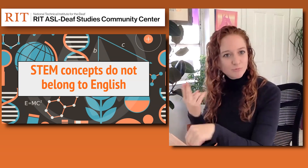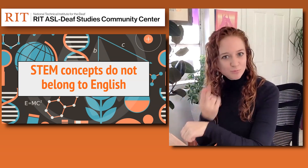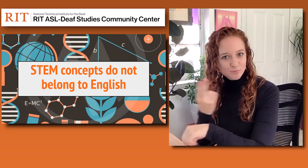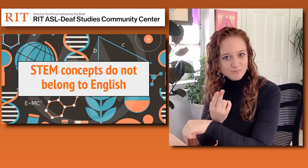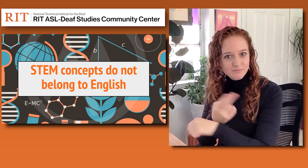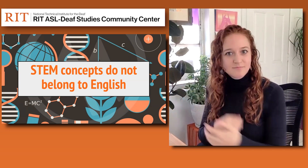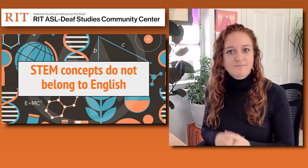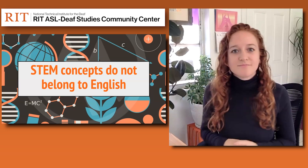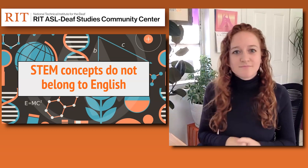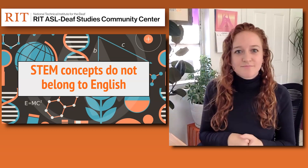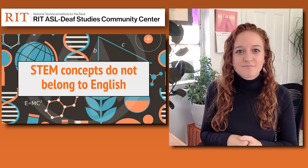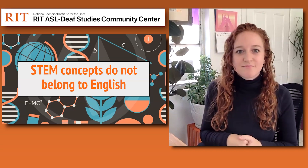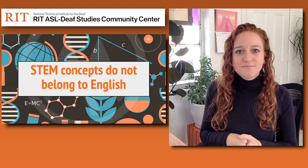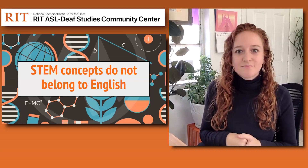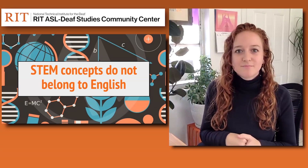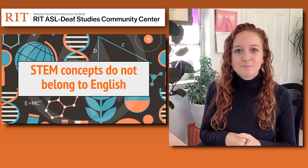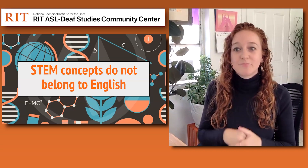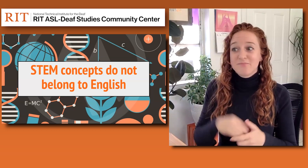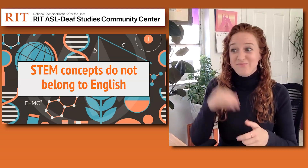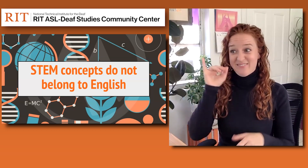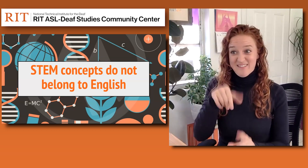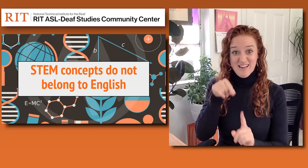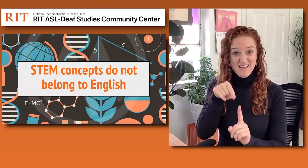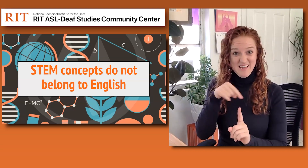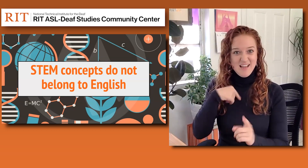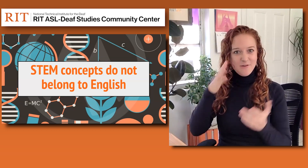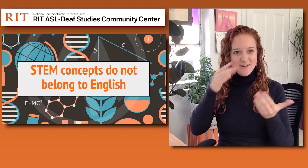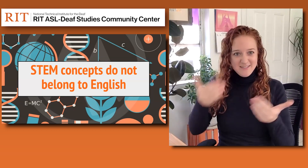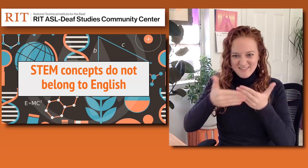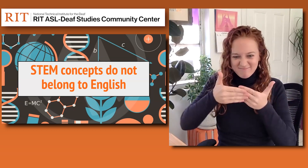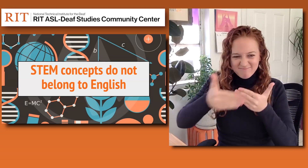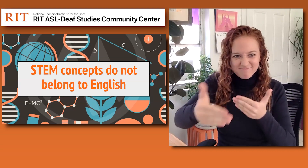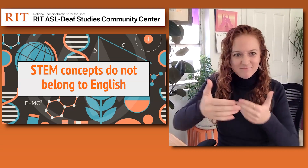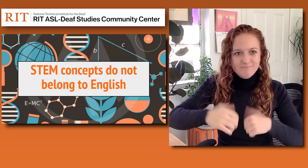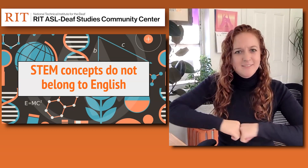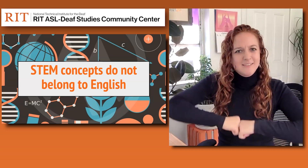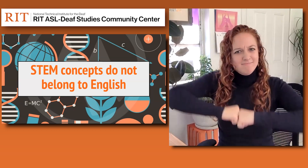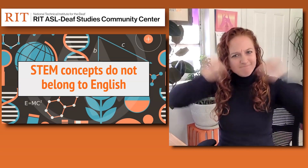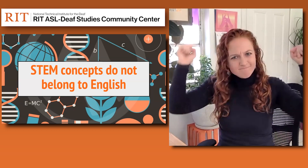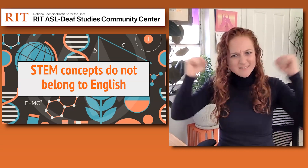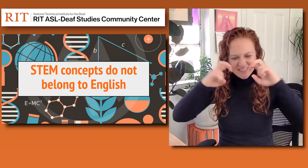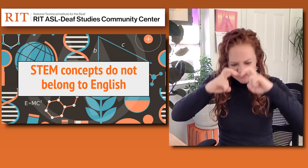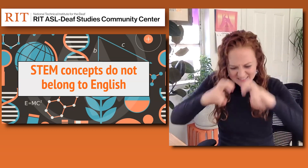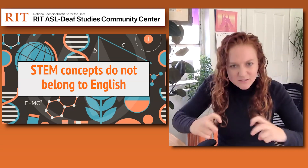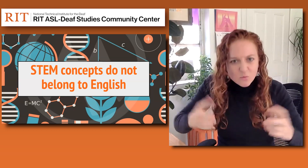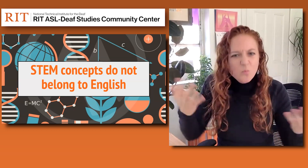but one is not superior to the other. So, from here on out,